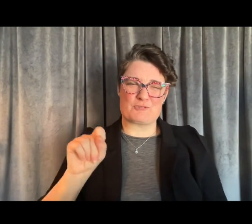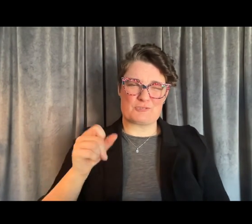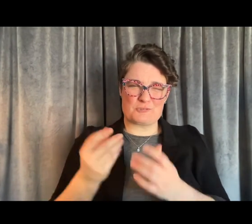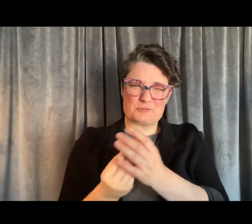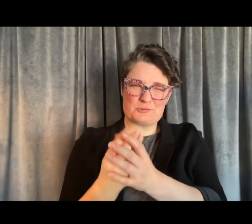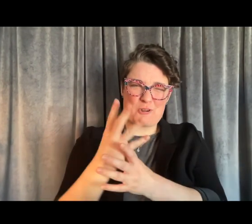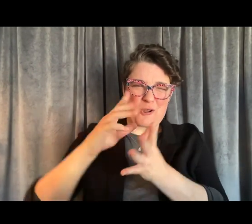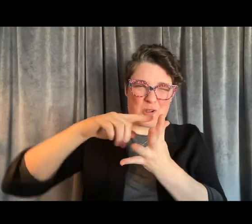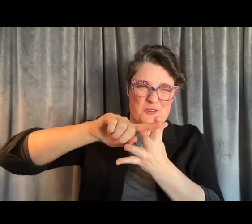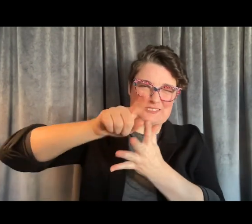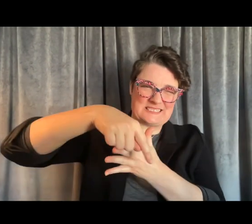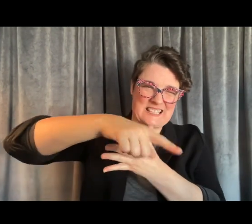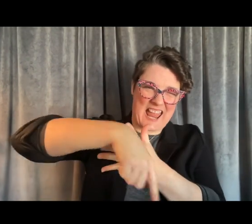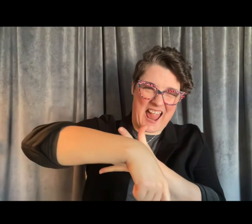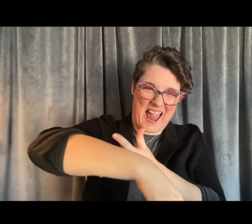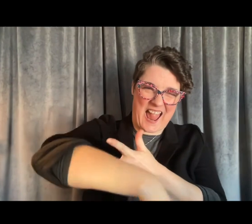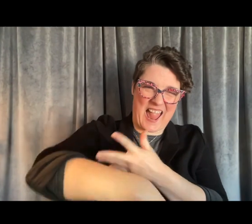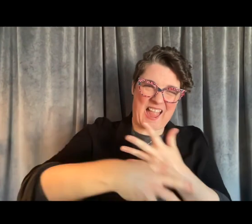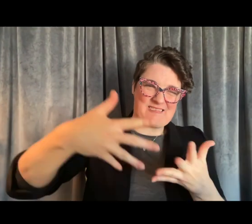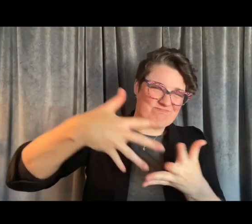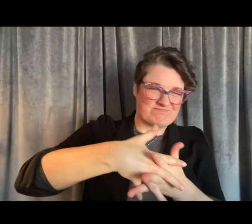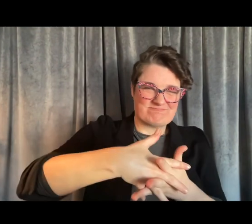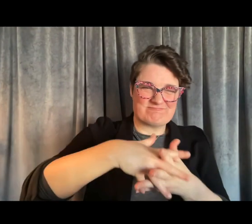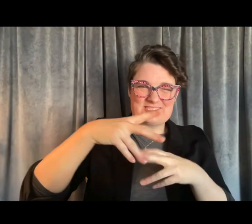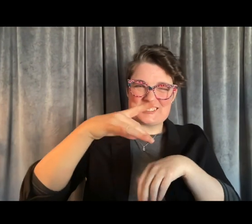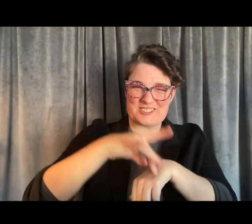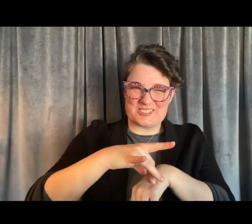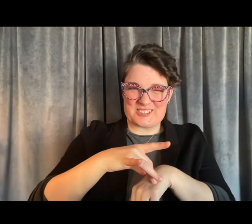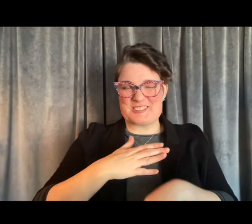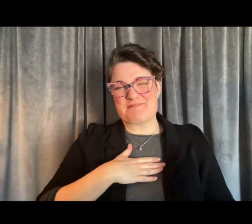My roots go down, down into the earth.